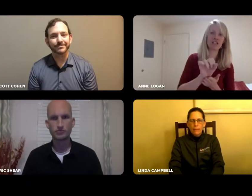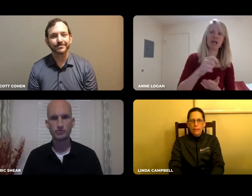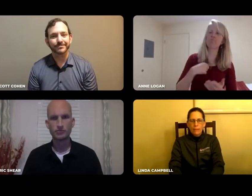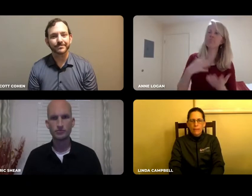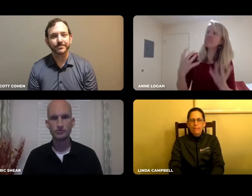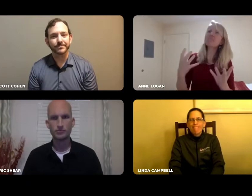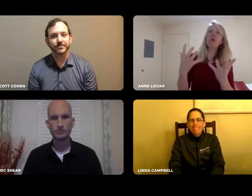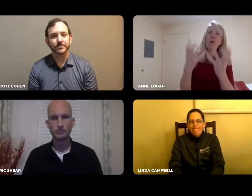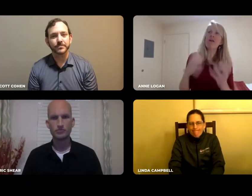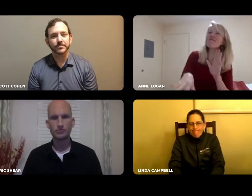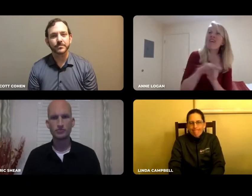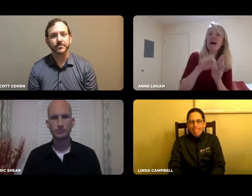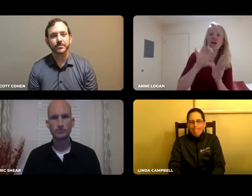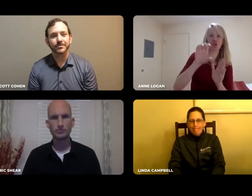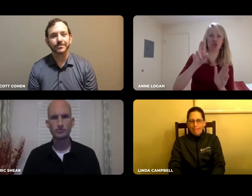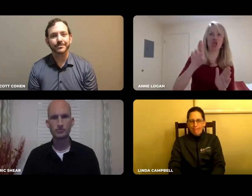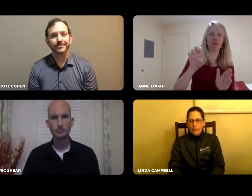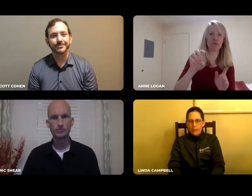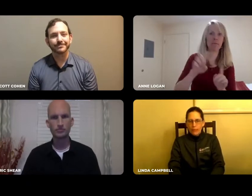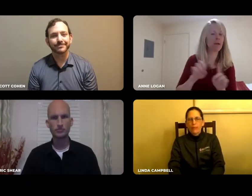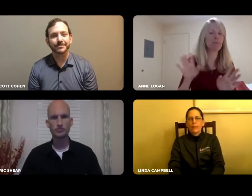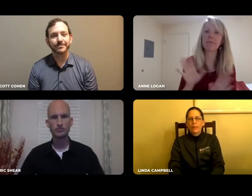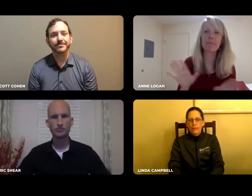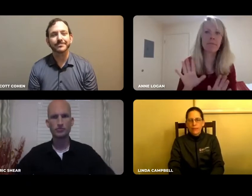and I wanted to find a cure